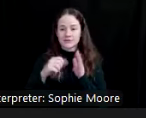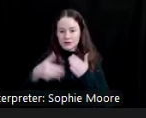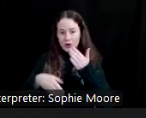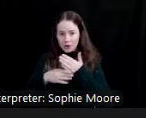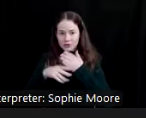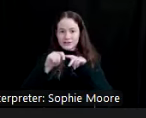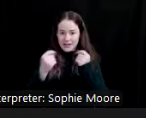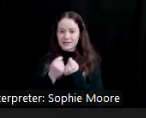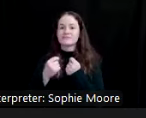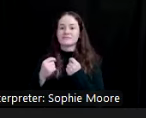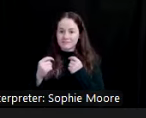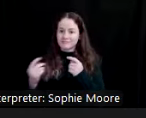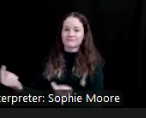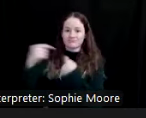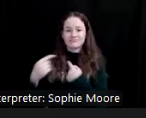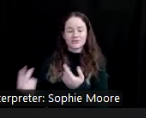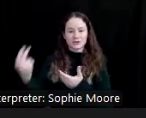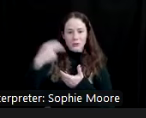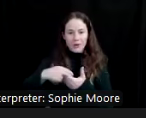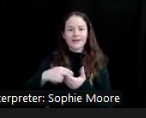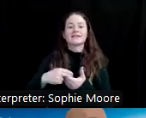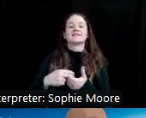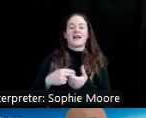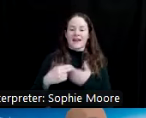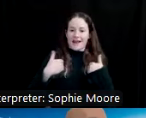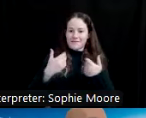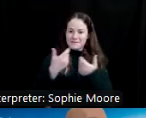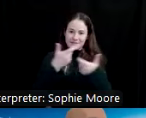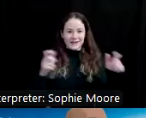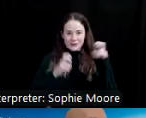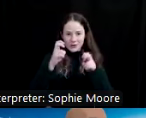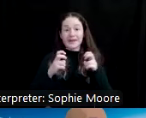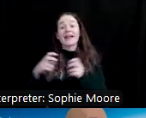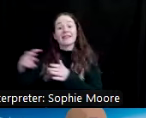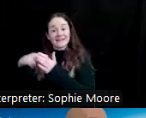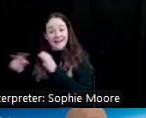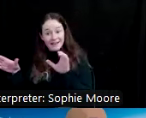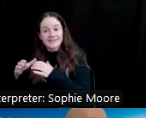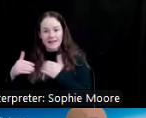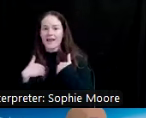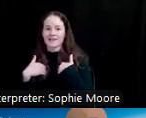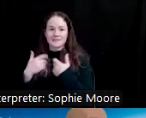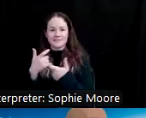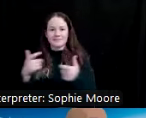completed the full dance all together as a group. Um so there was like kind of a big achievement slash reward type thing